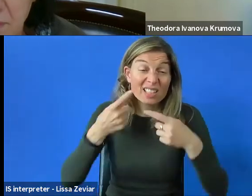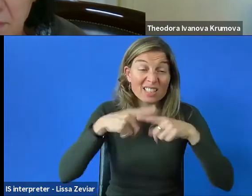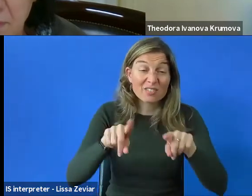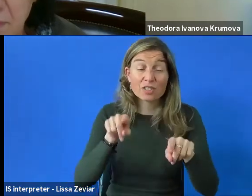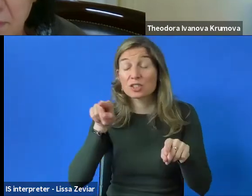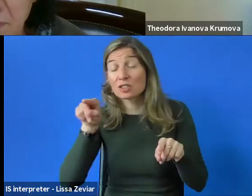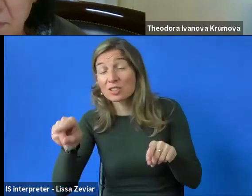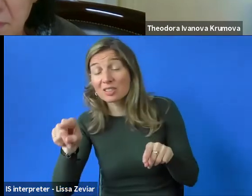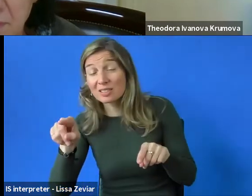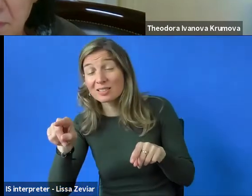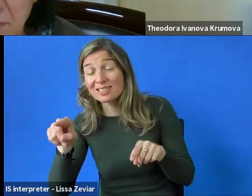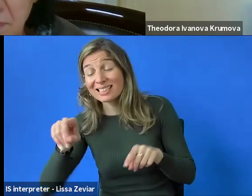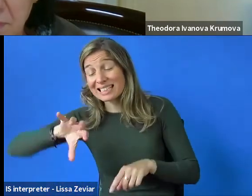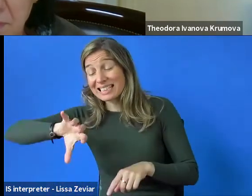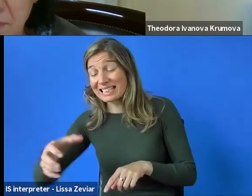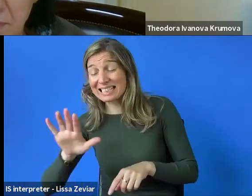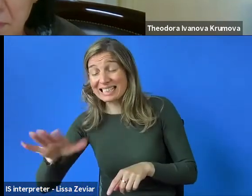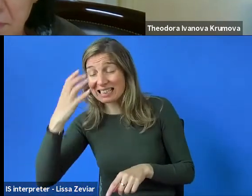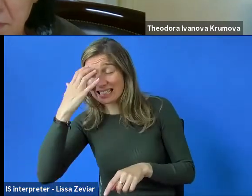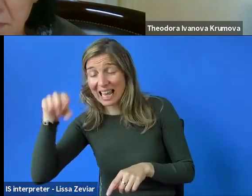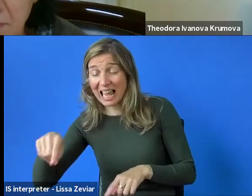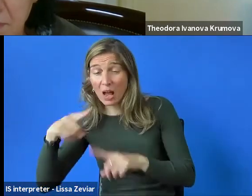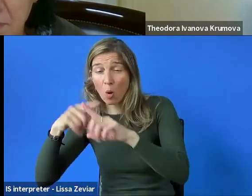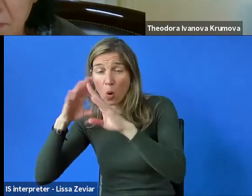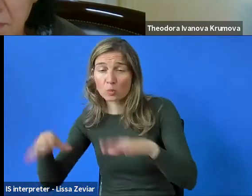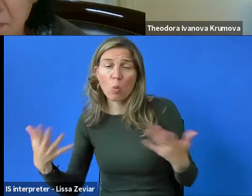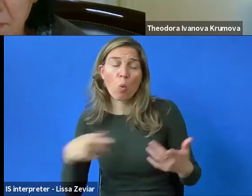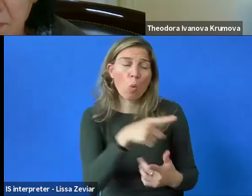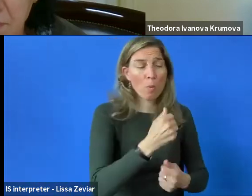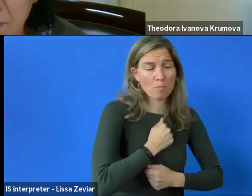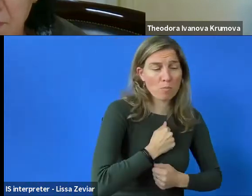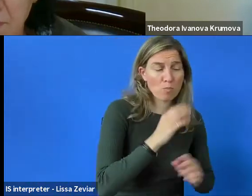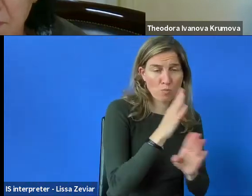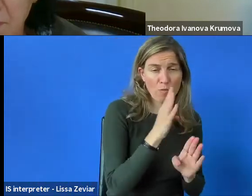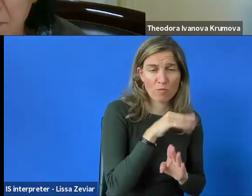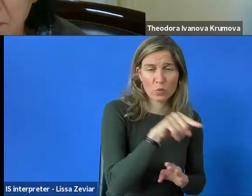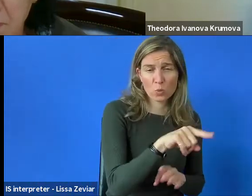but I can give an example of a CEDAW individual case